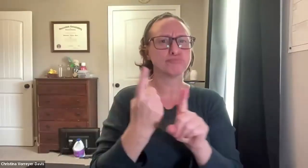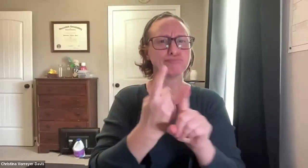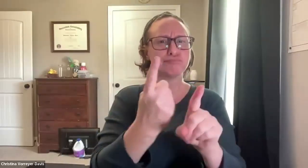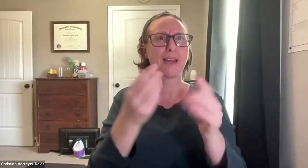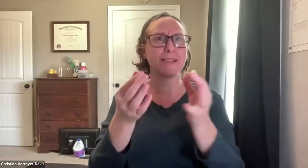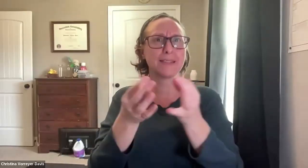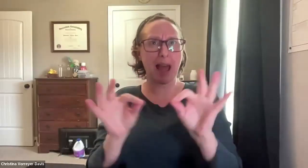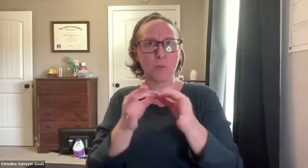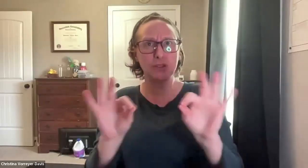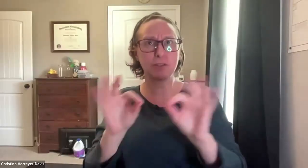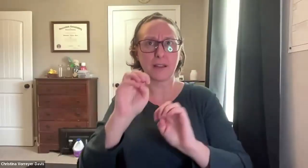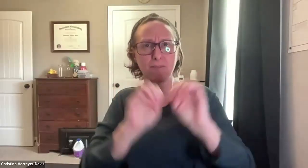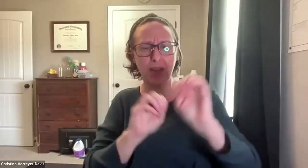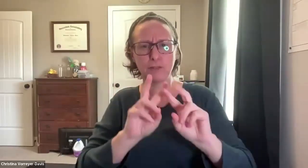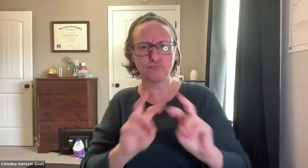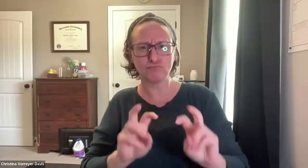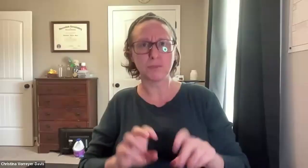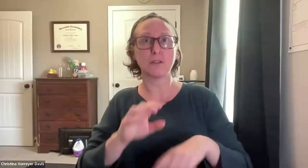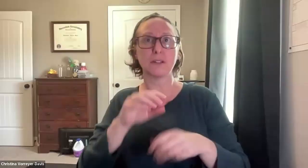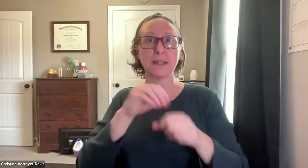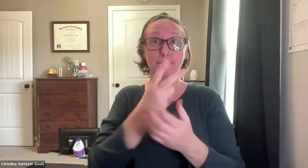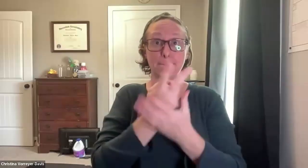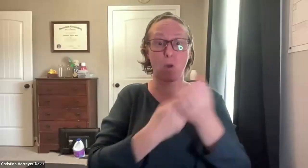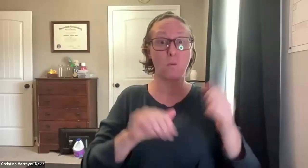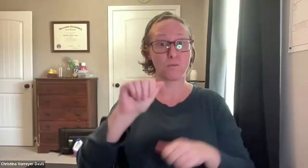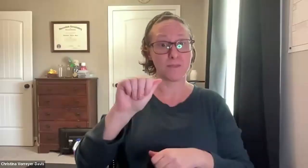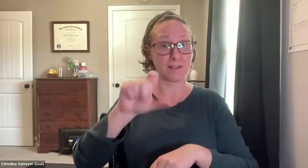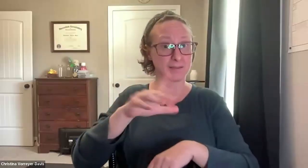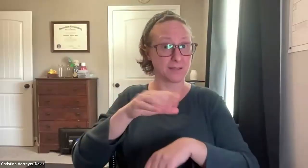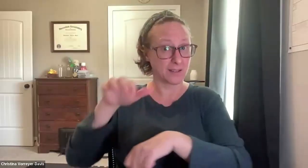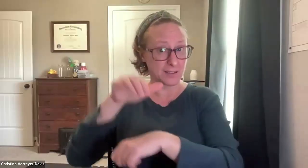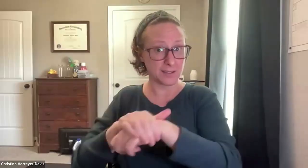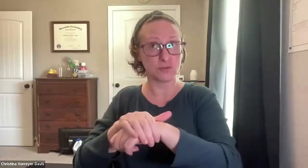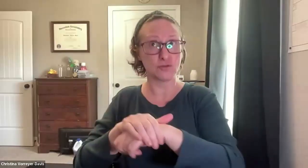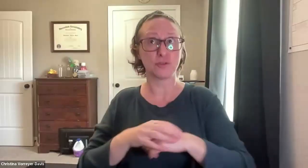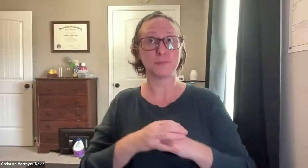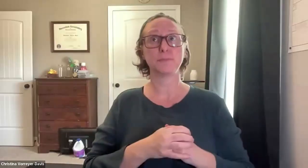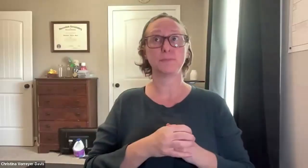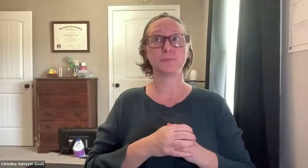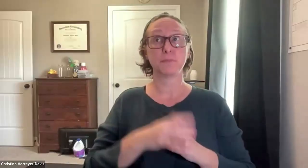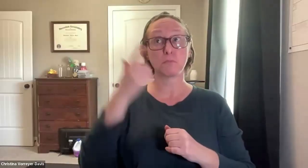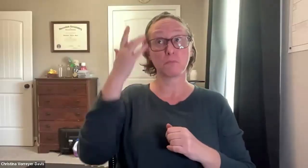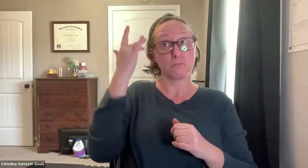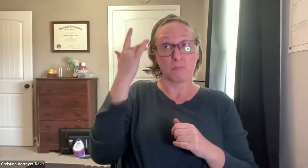And that program provides regular language evaluations in both ASL and English.